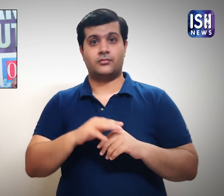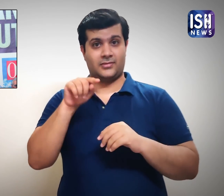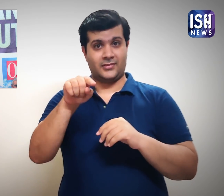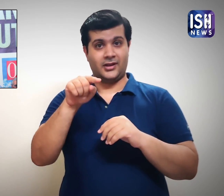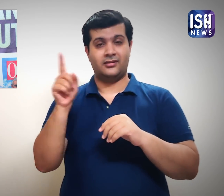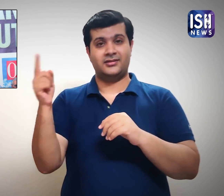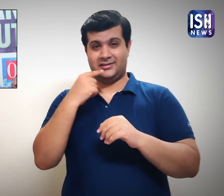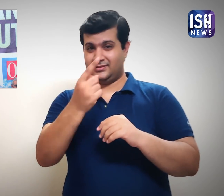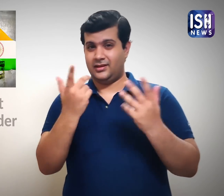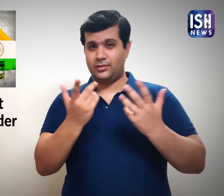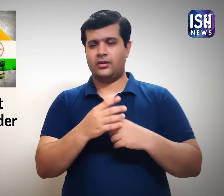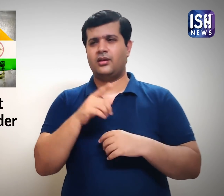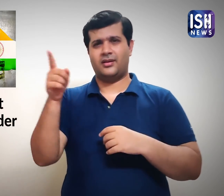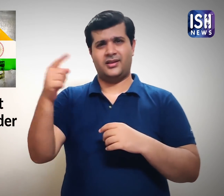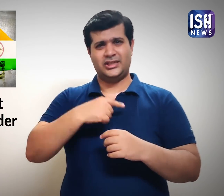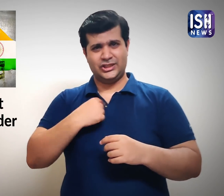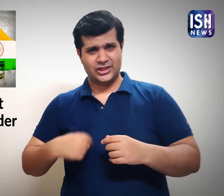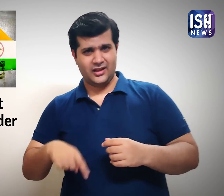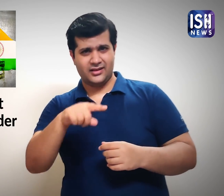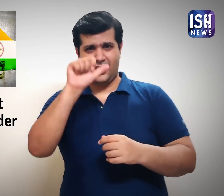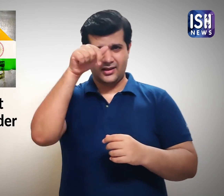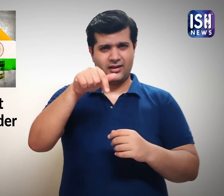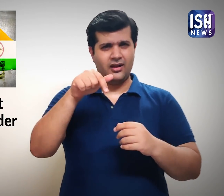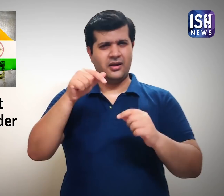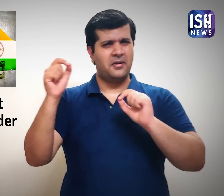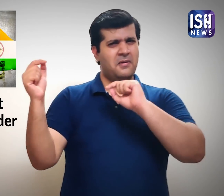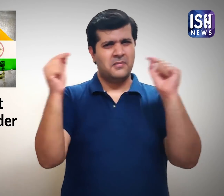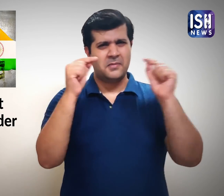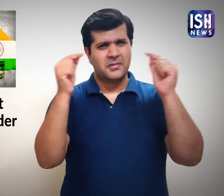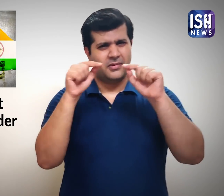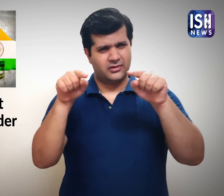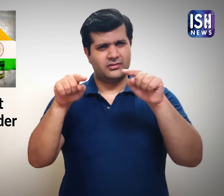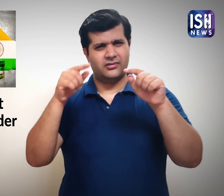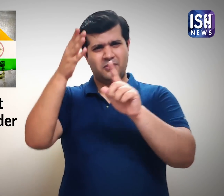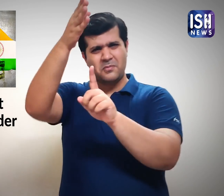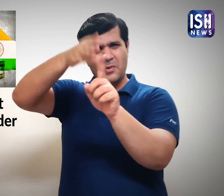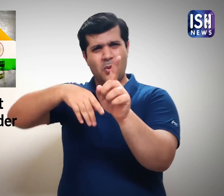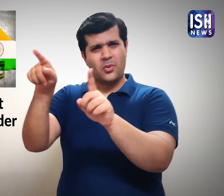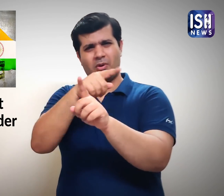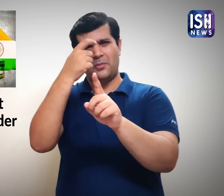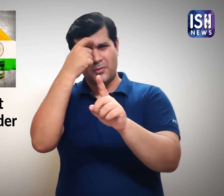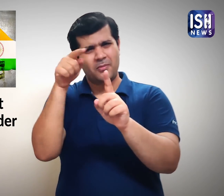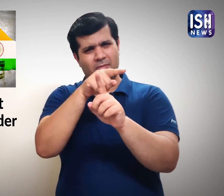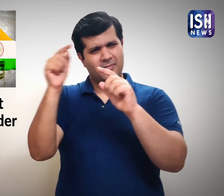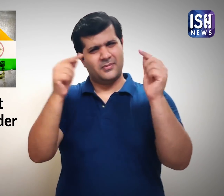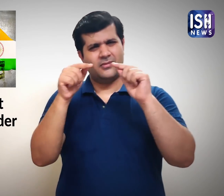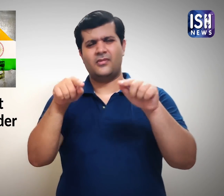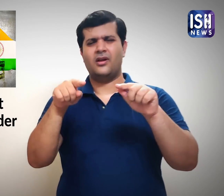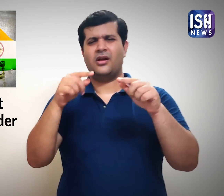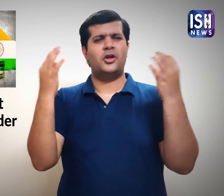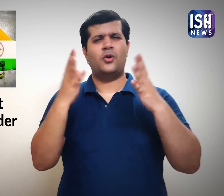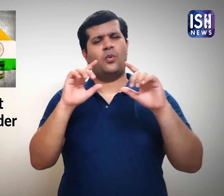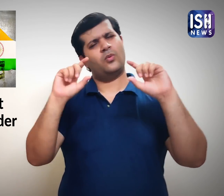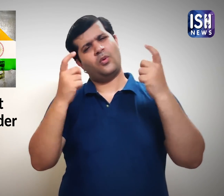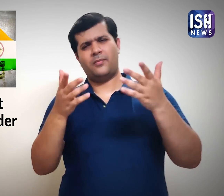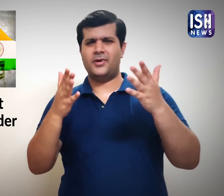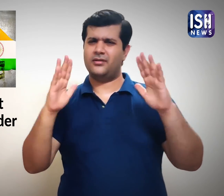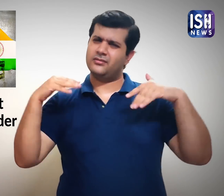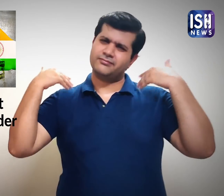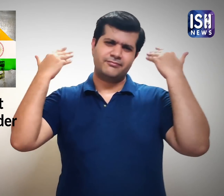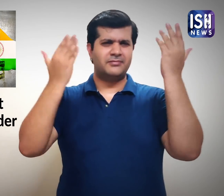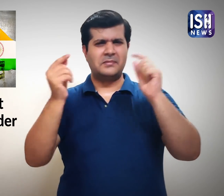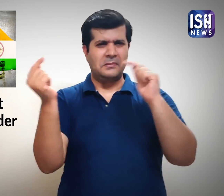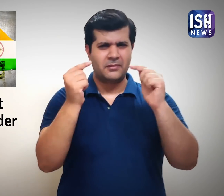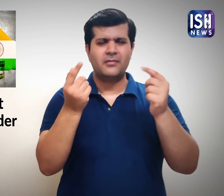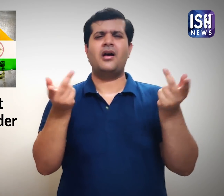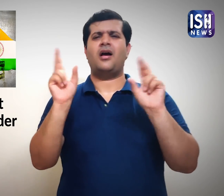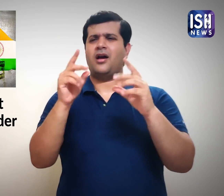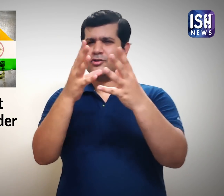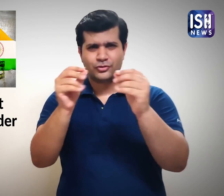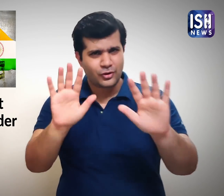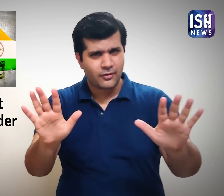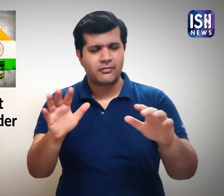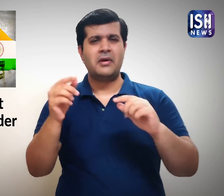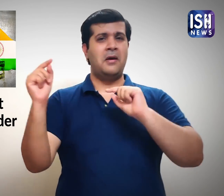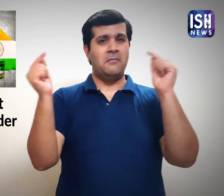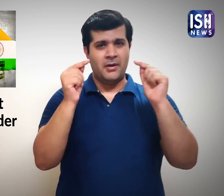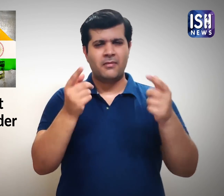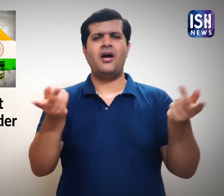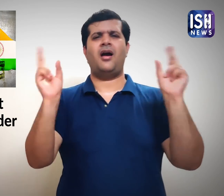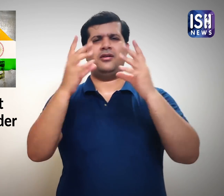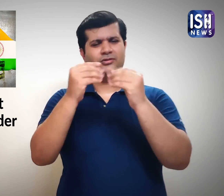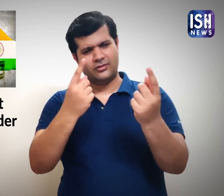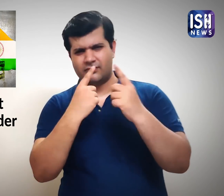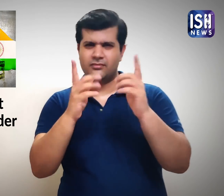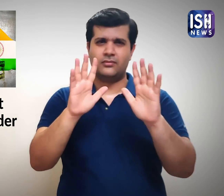"We routinely see scuffles between both armies at the LAC. It is common and such incidents are resolved.